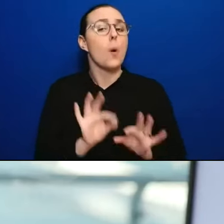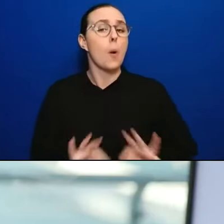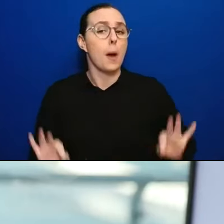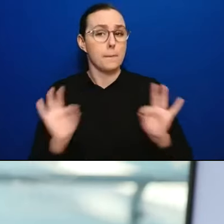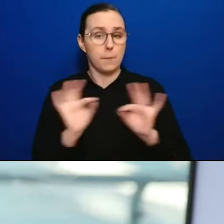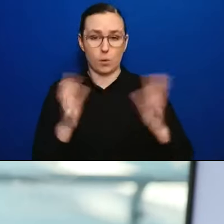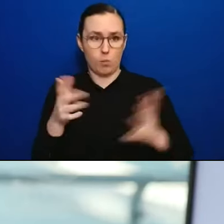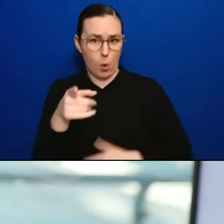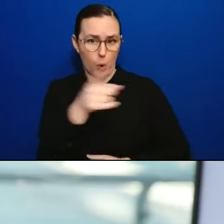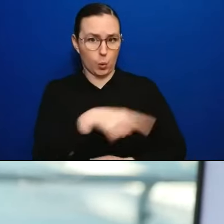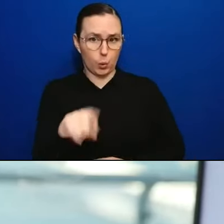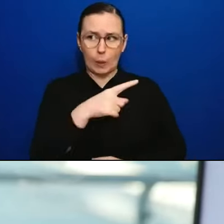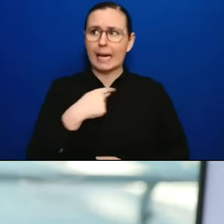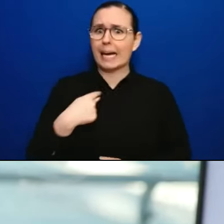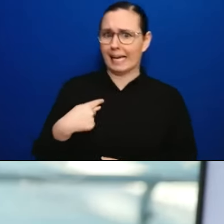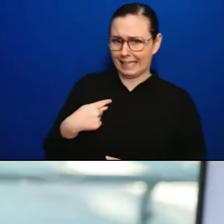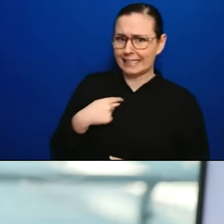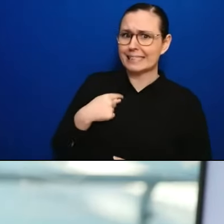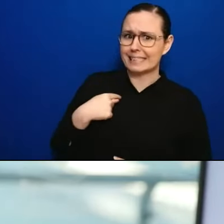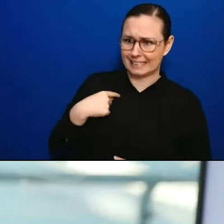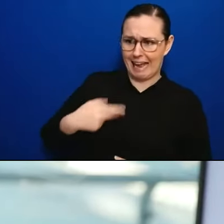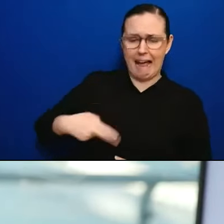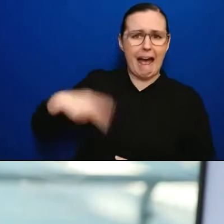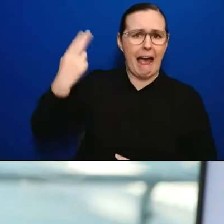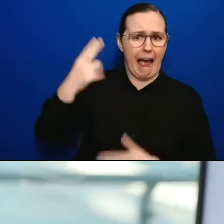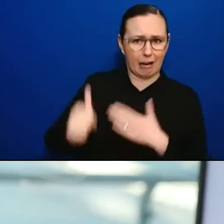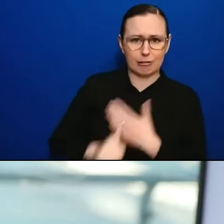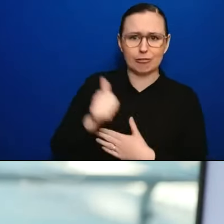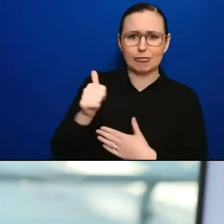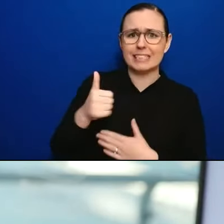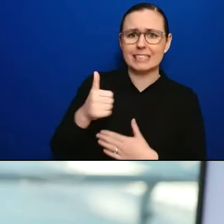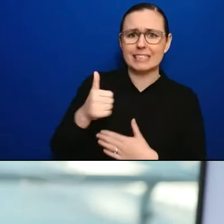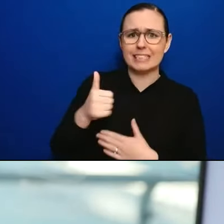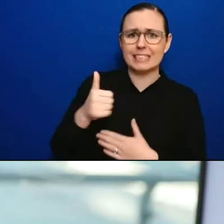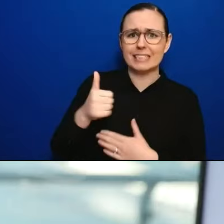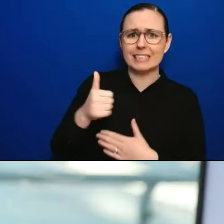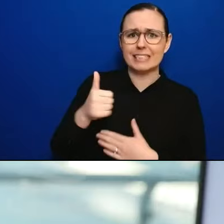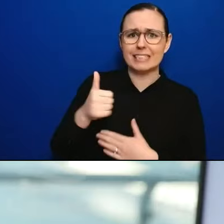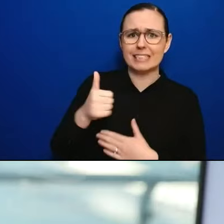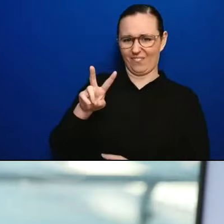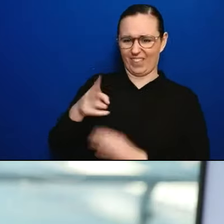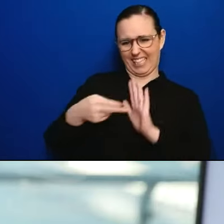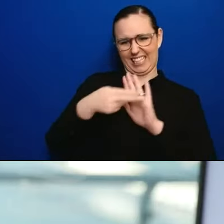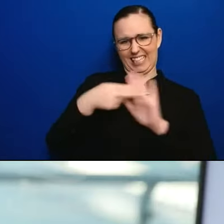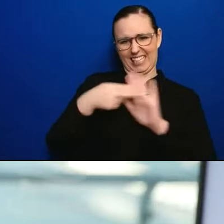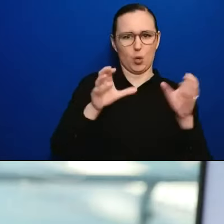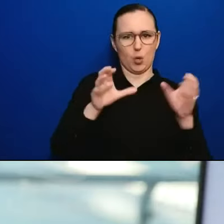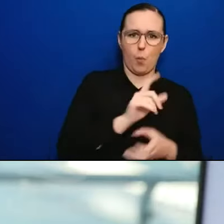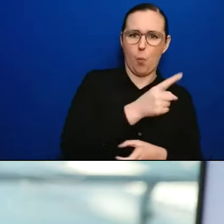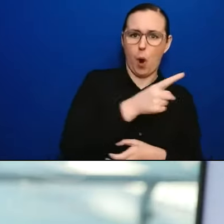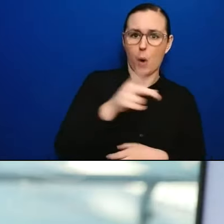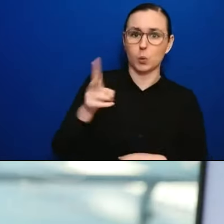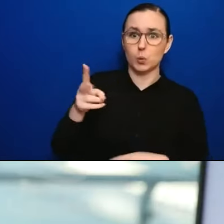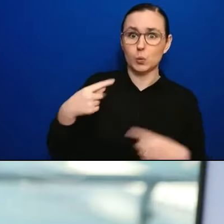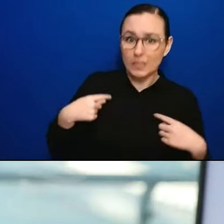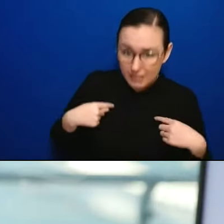Paxlavid and we'll be reaching out to them through a proactive